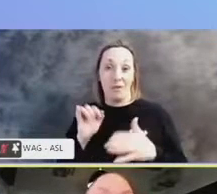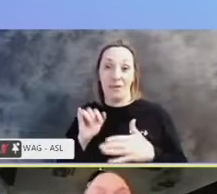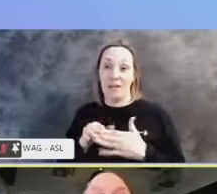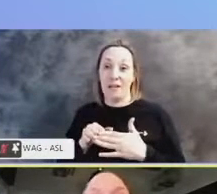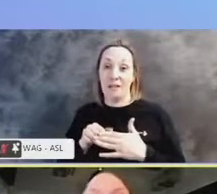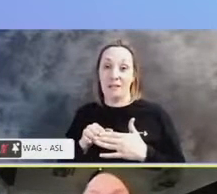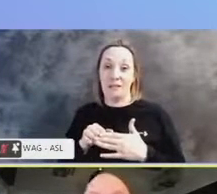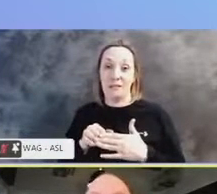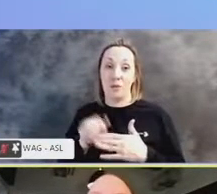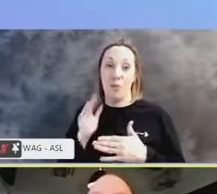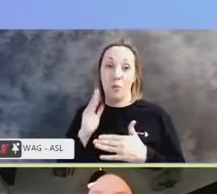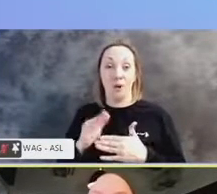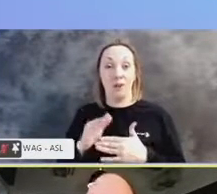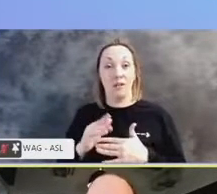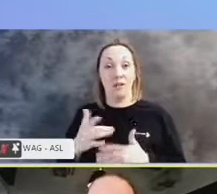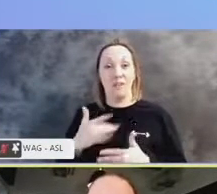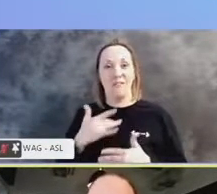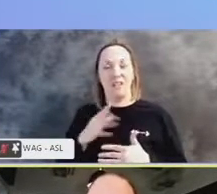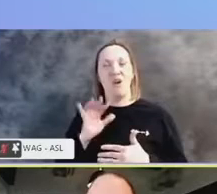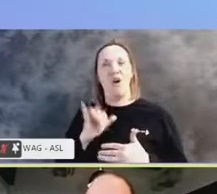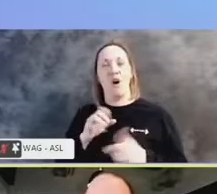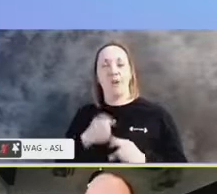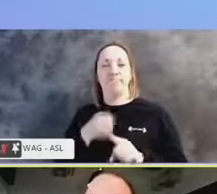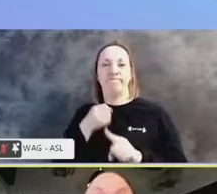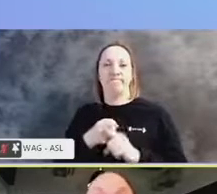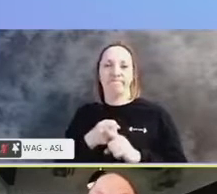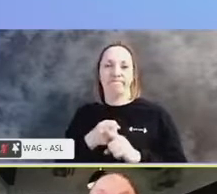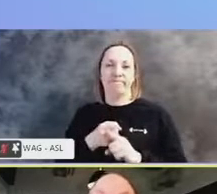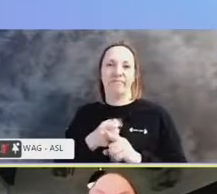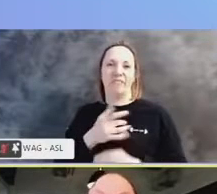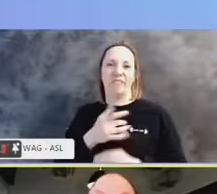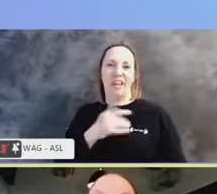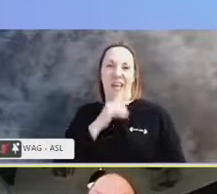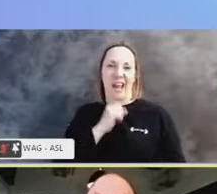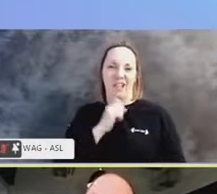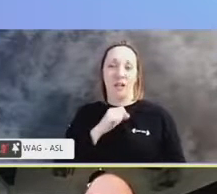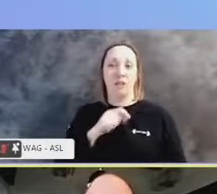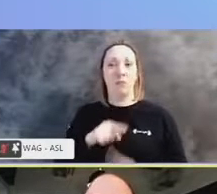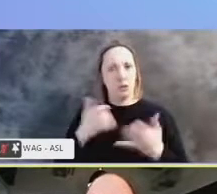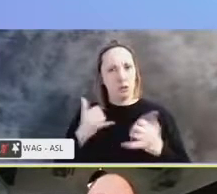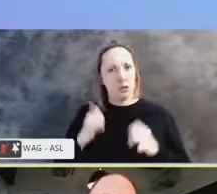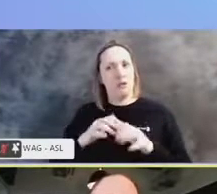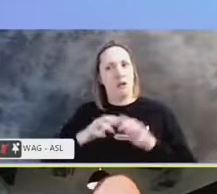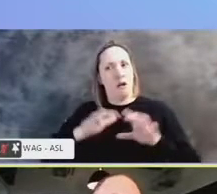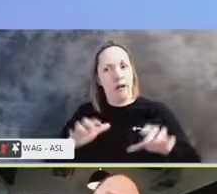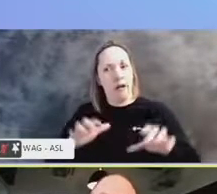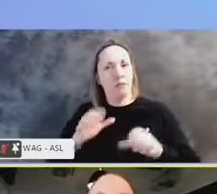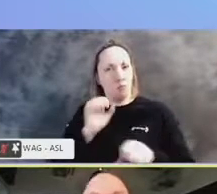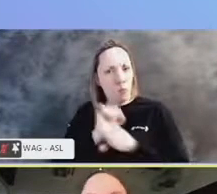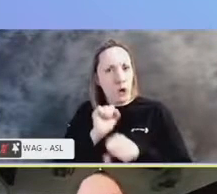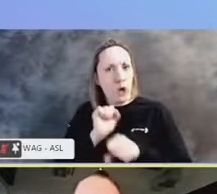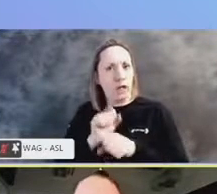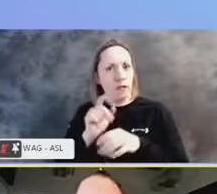83.1 million. For 50 to 69, that particular bracket. Are people that are certainly going to have to feel the